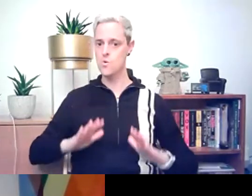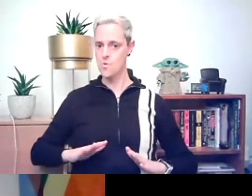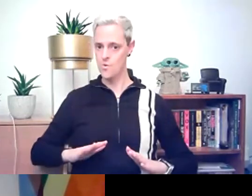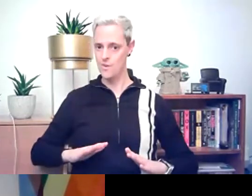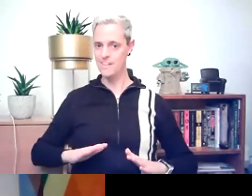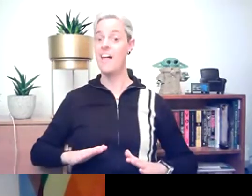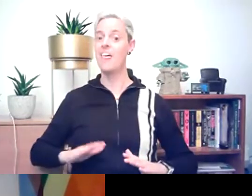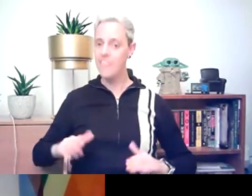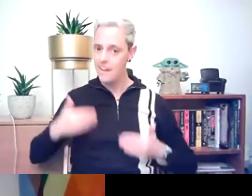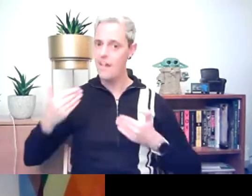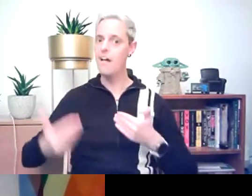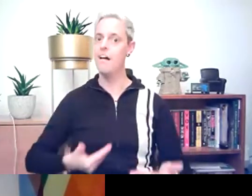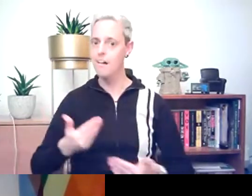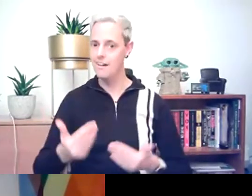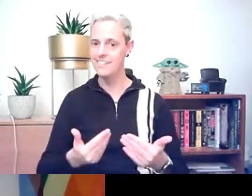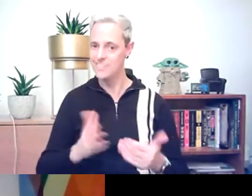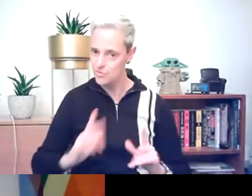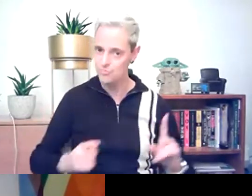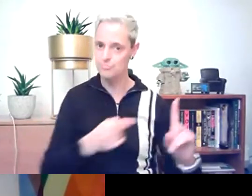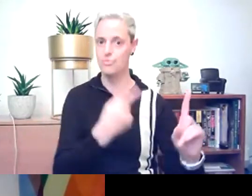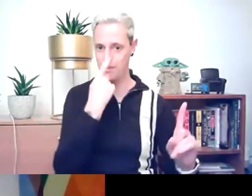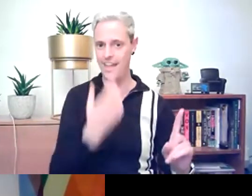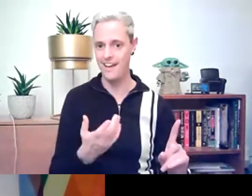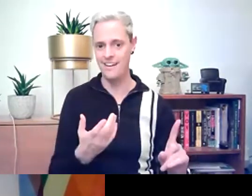18:41:51 Yes or no describe it, but we live in, you know, we live in the patriarchy and,